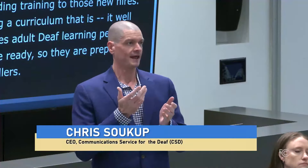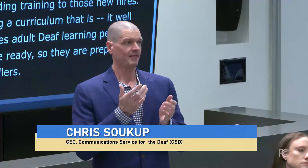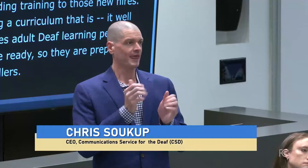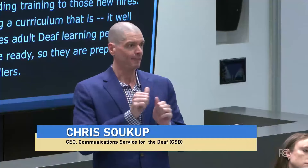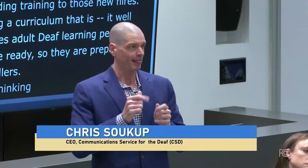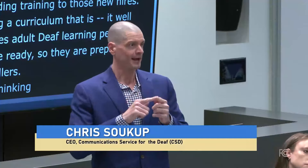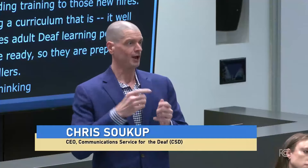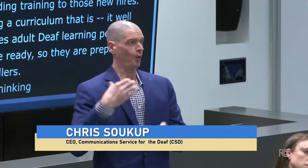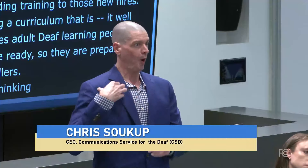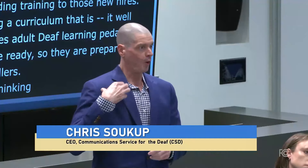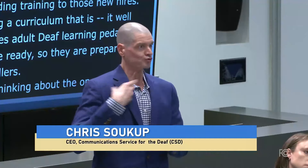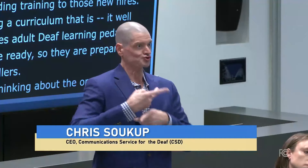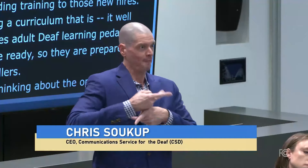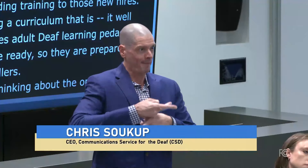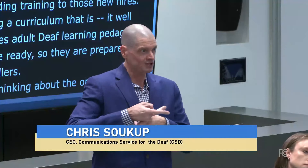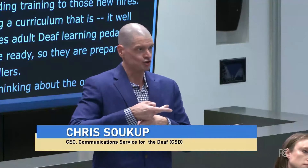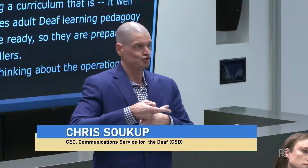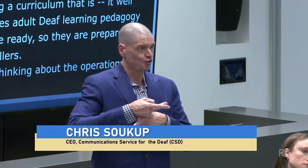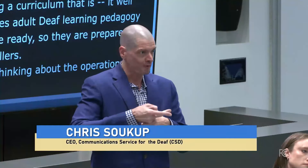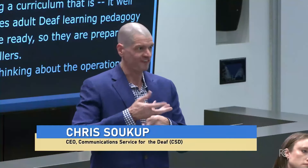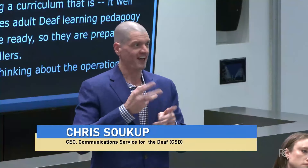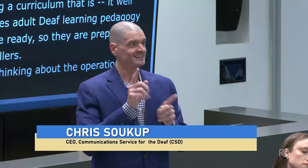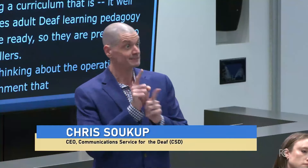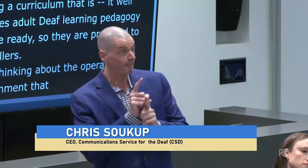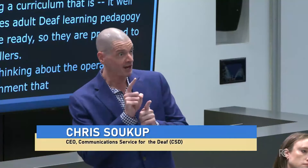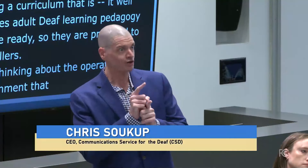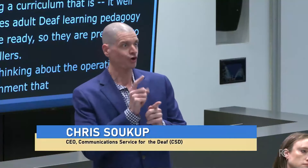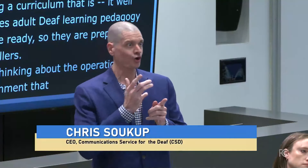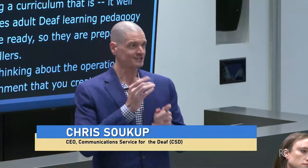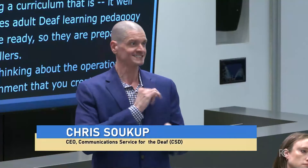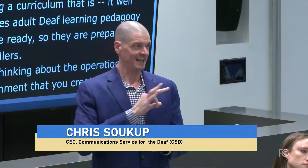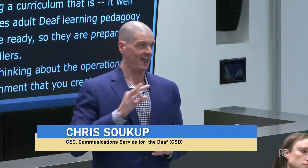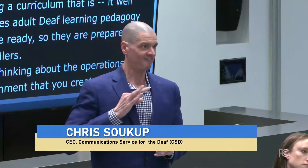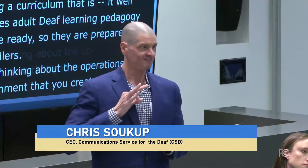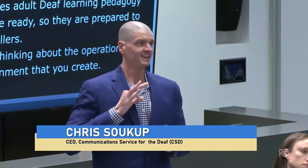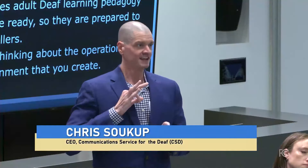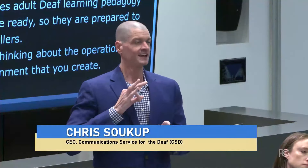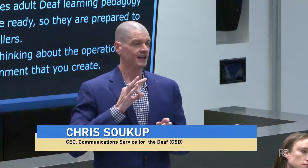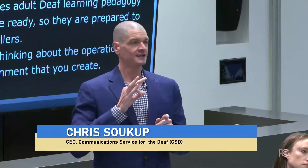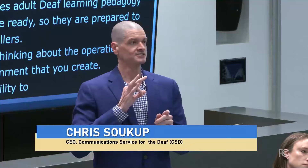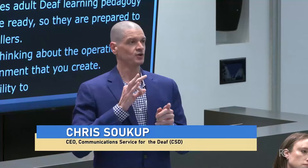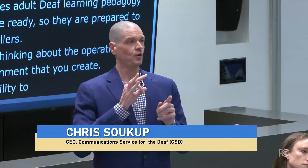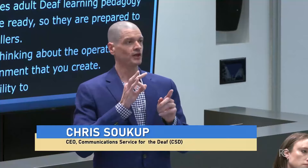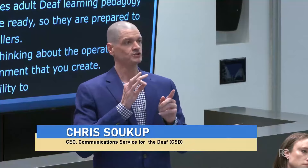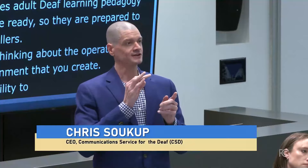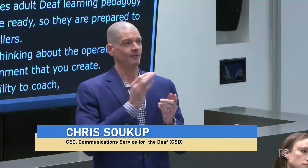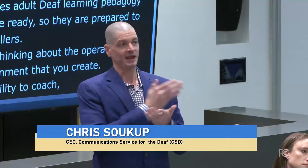SO THEY ARE READY, SO THEY ARE PREPARED TO SUPPORT CALLERS. AND THEN THINKING ABOUT THE OPERATIONS. THE ENVIRONMENT THAT YOU